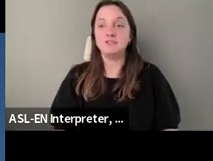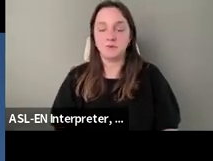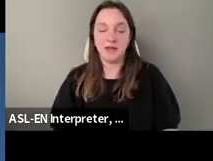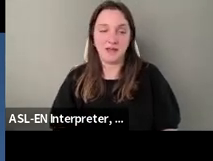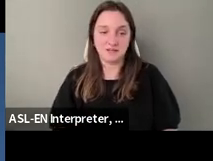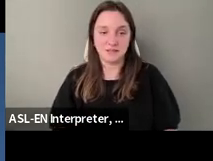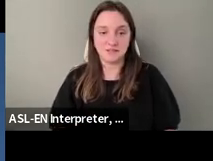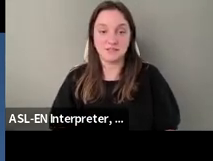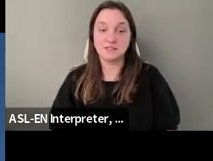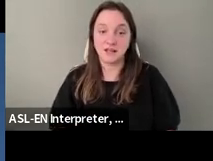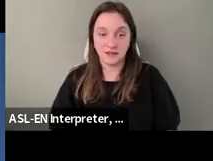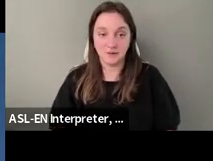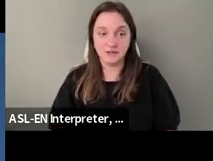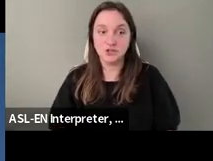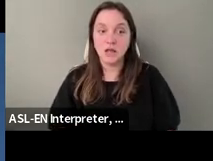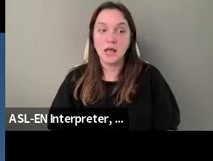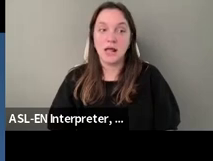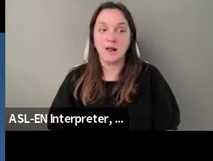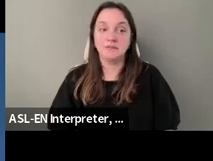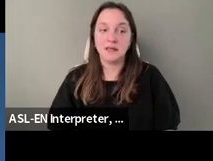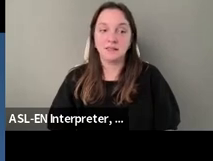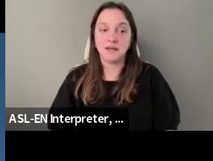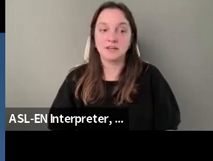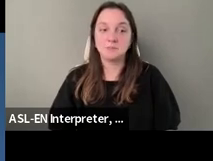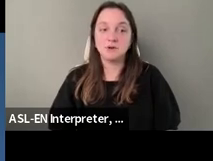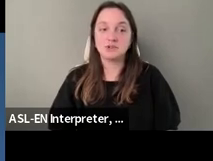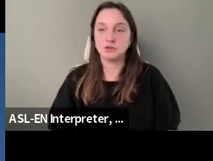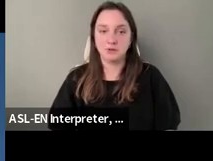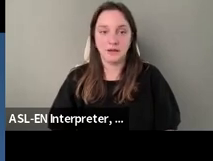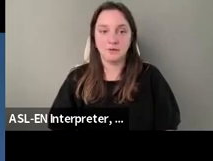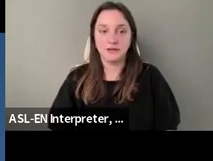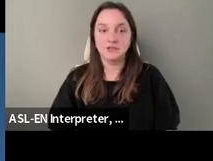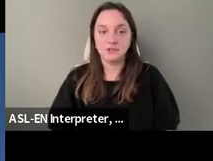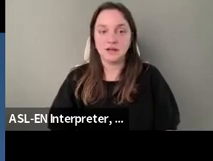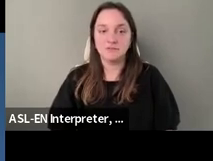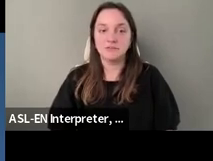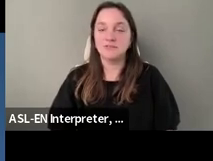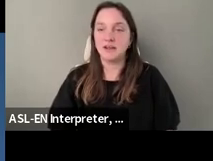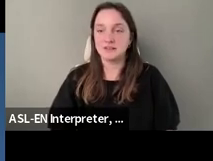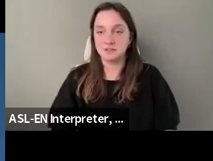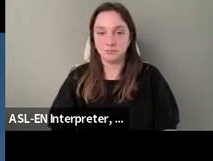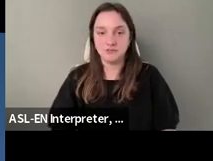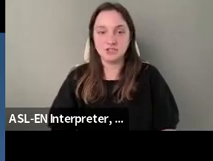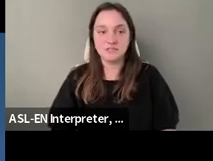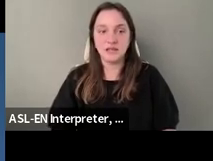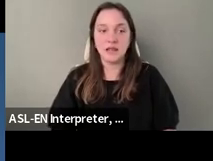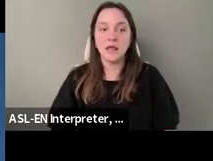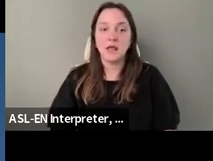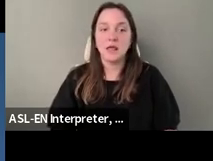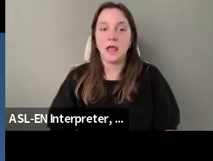language. And that late exposure to a language negatively affects their proficiency and their